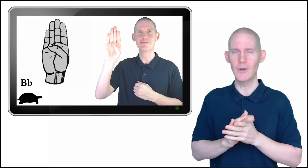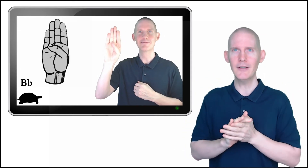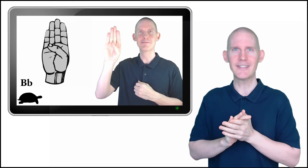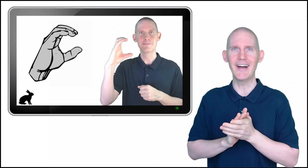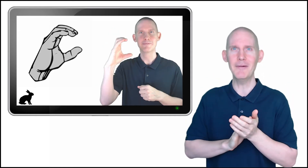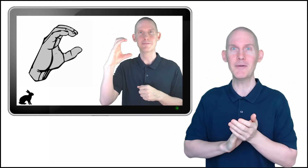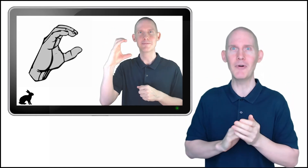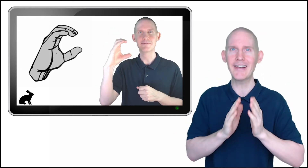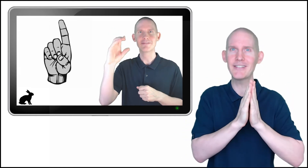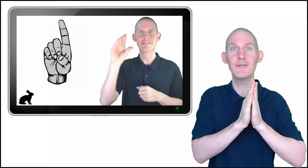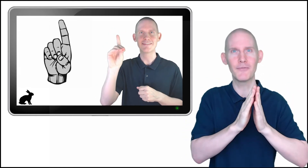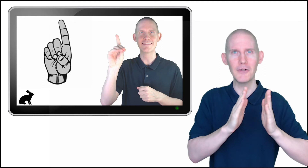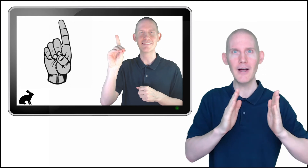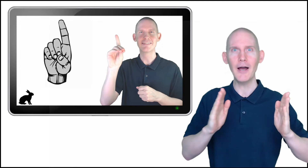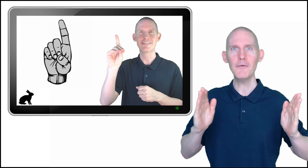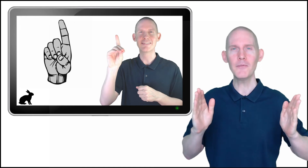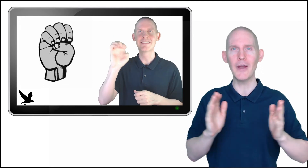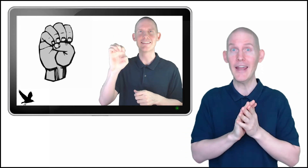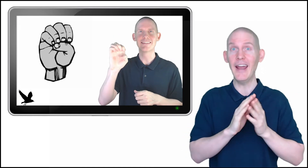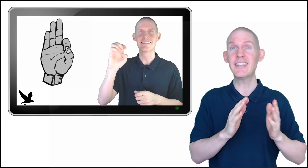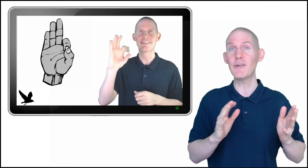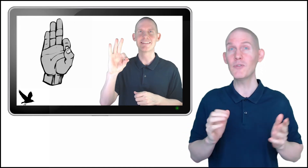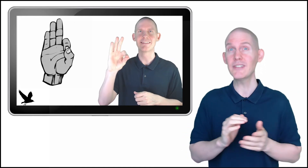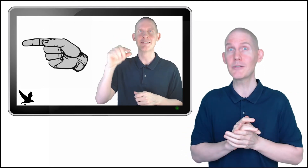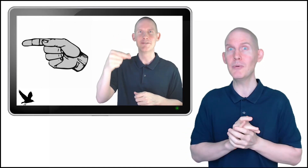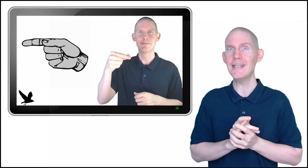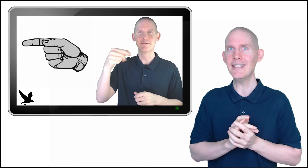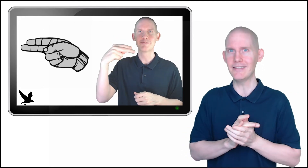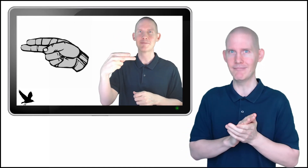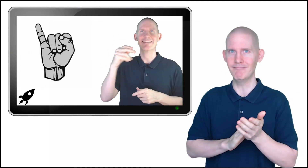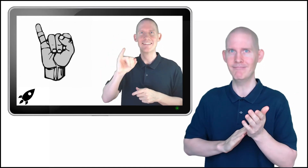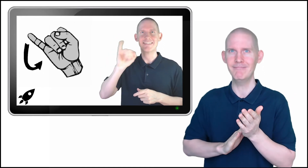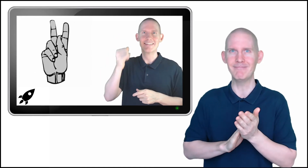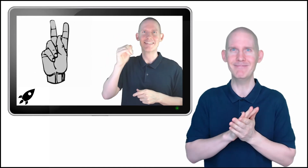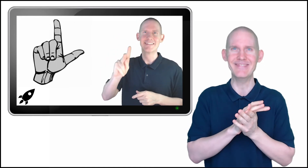Well, it's time to practice the full alphabet at different speeds. Mm hmm.